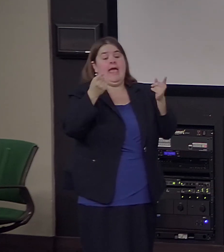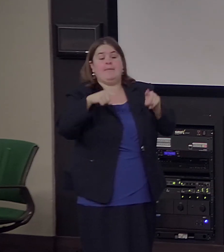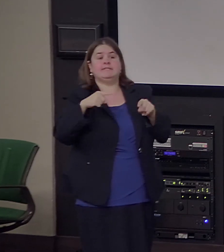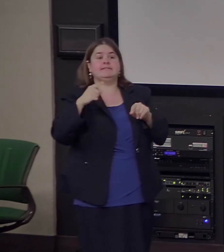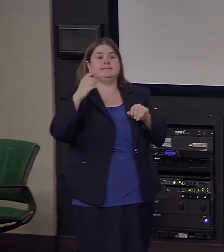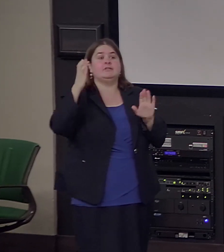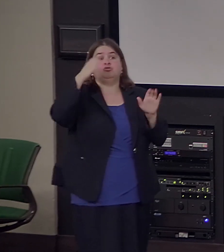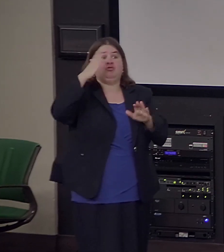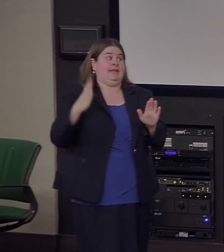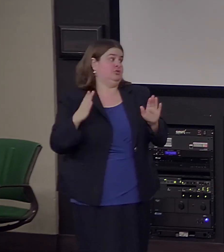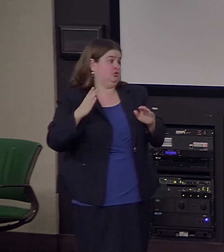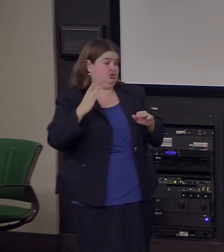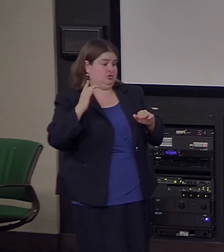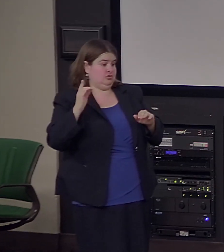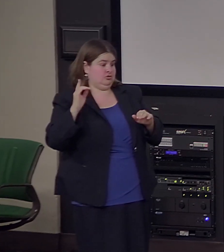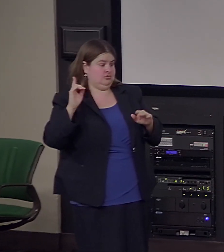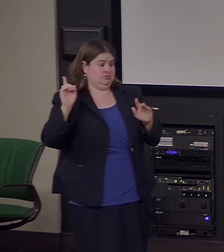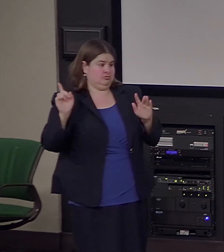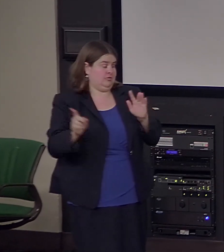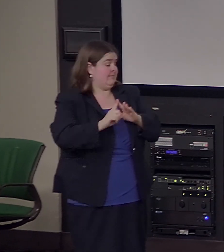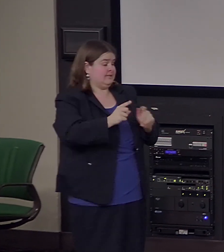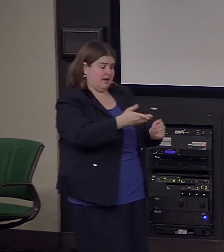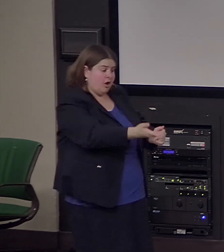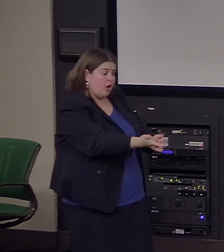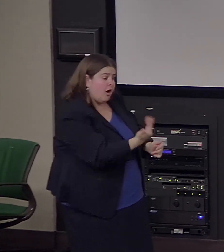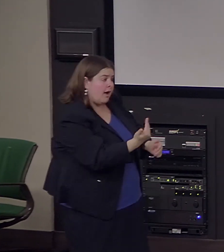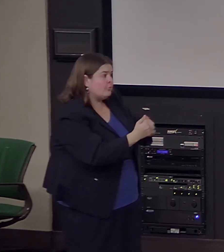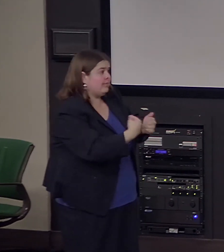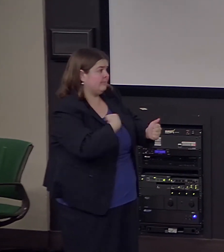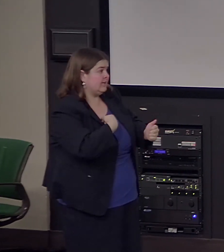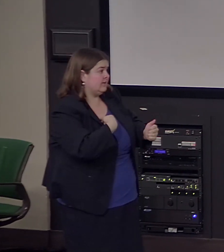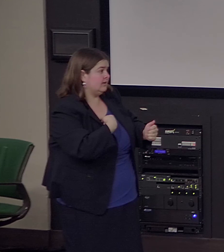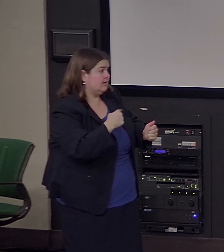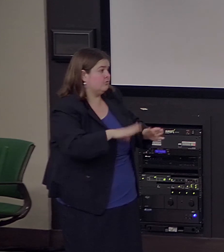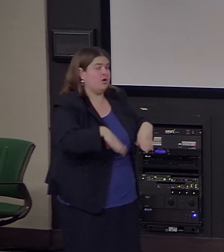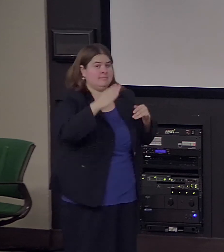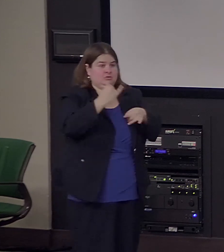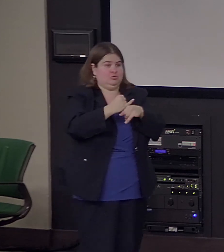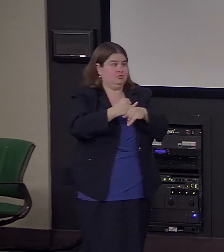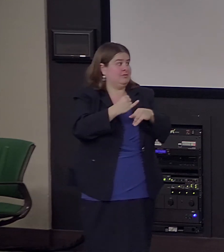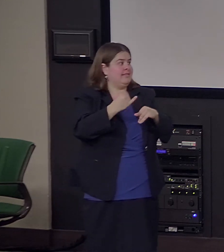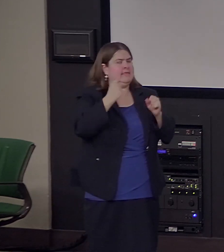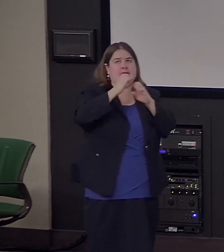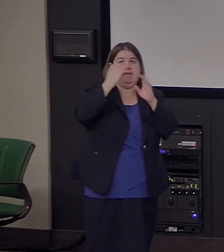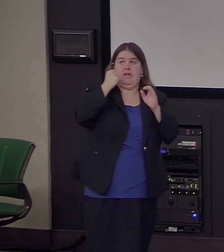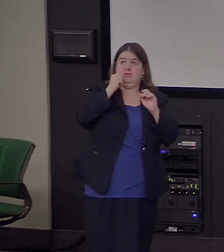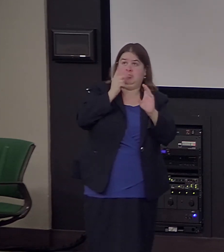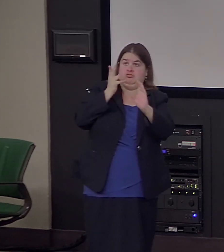they may be sticks out their hand and says, come with me, if you don't go with them,